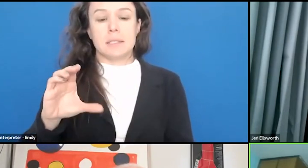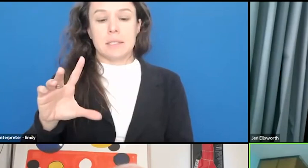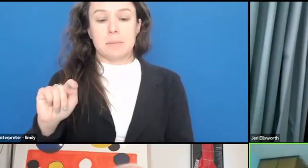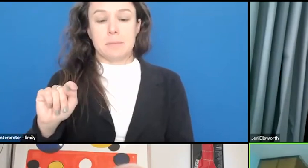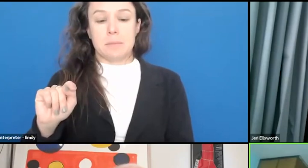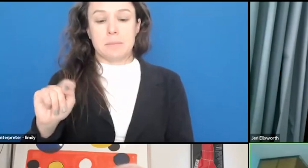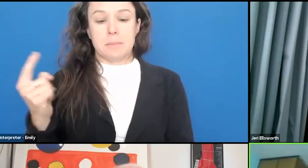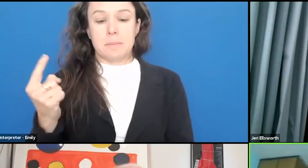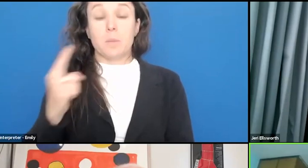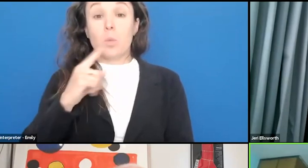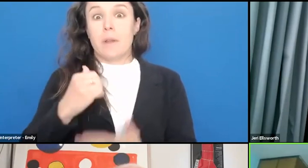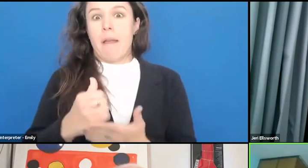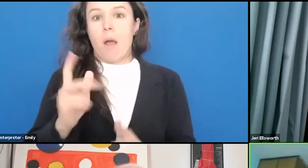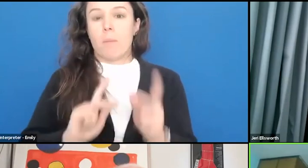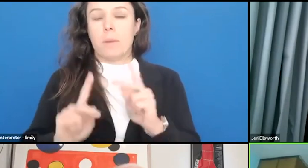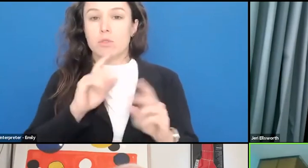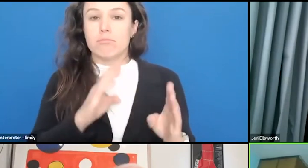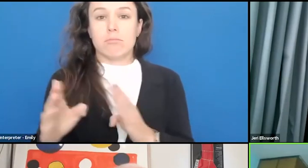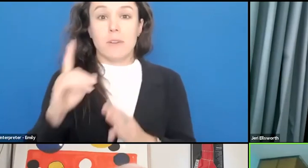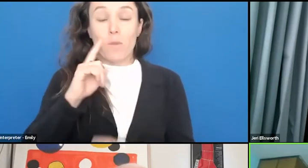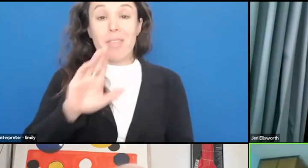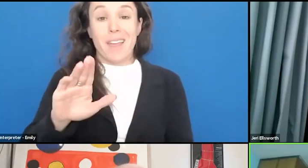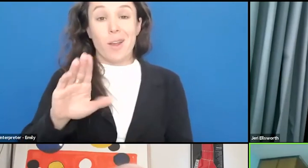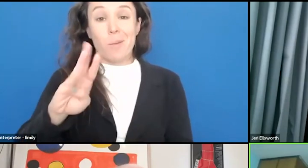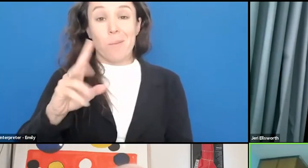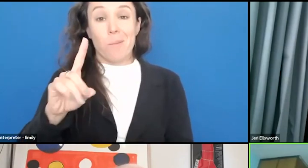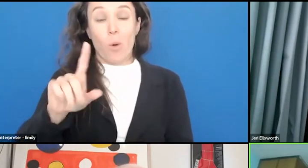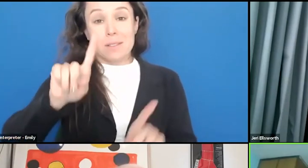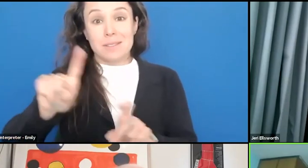actually helped people prepare for their boards. They actually were better at their boards which